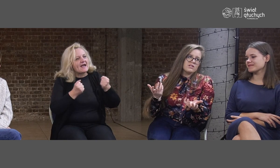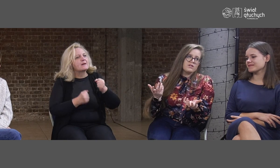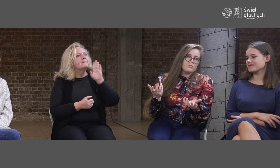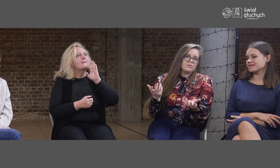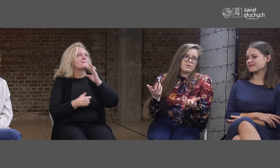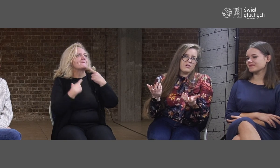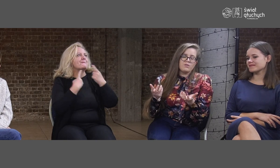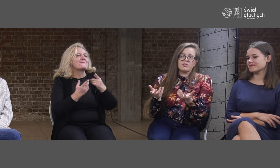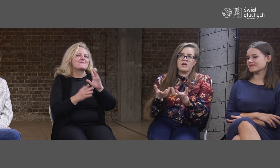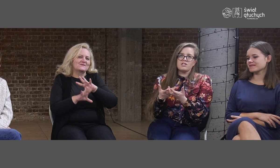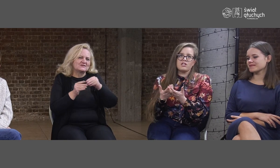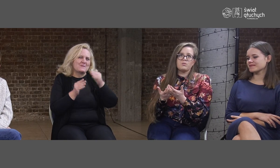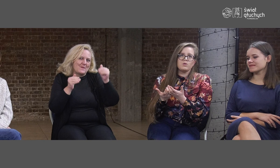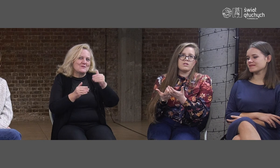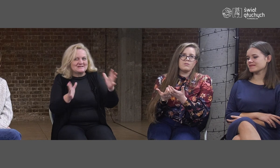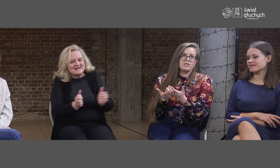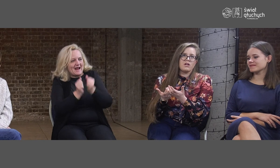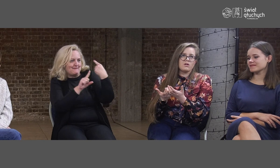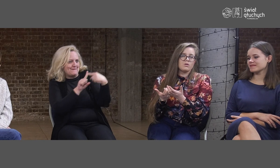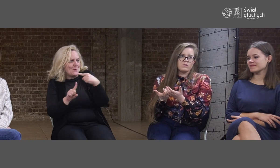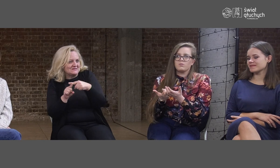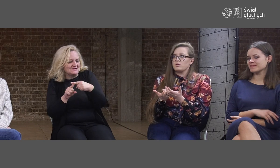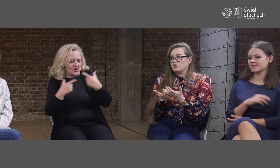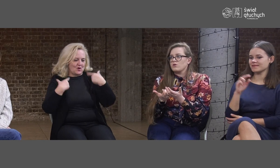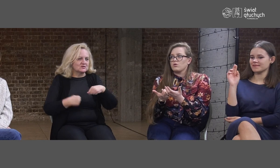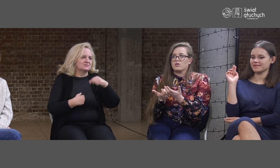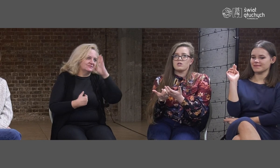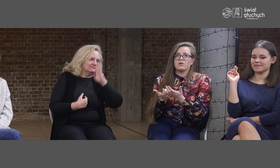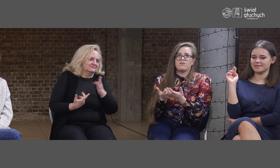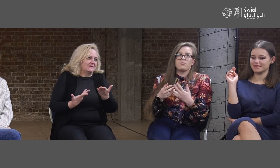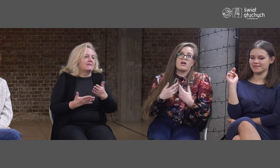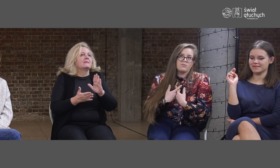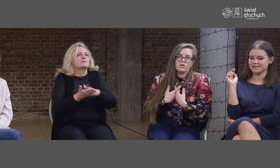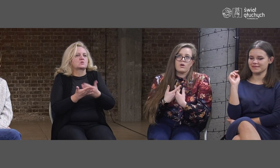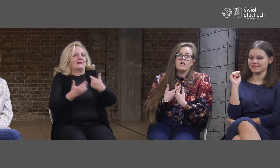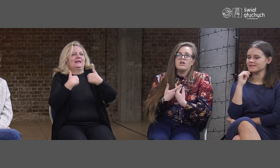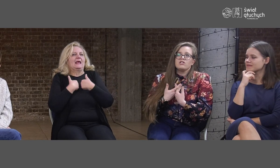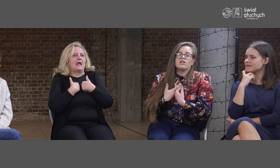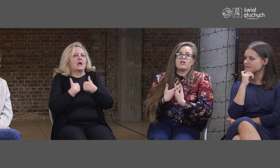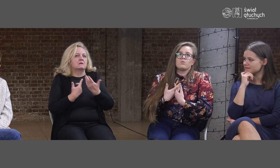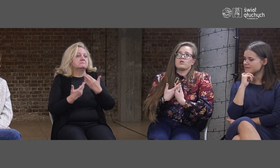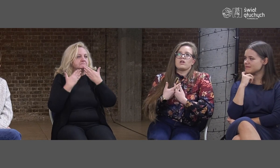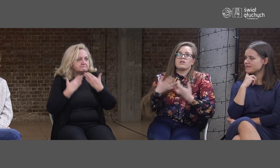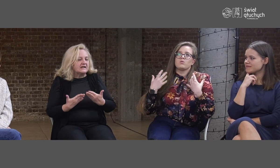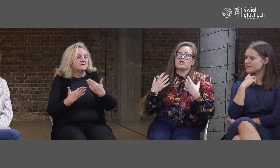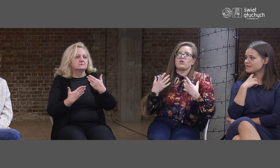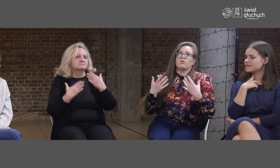that we can all find some advantages of being a hard of hearing person, even though, I don't know, me, for example, by not being able to hear,